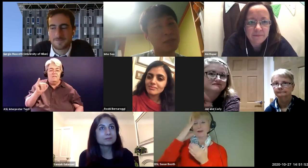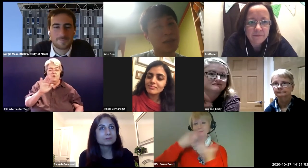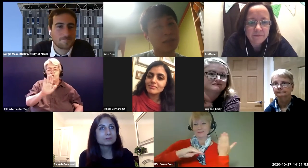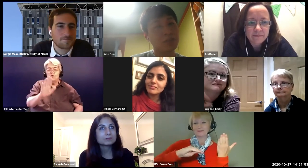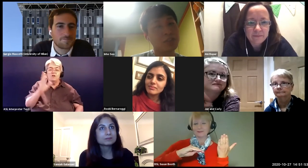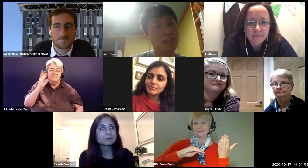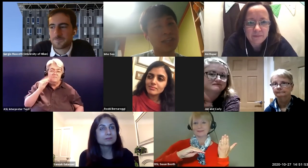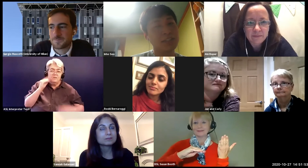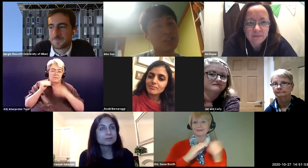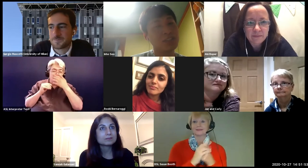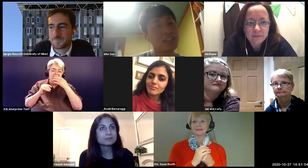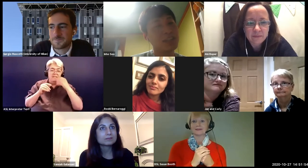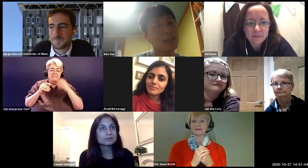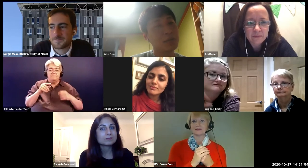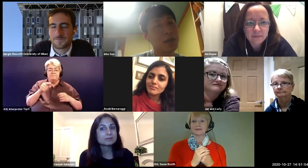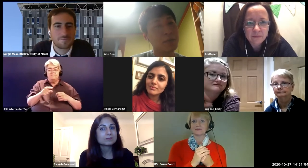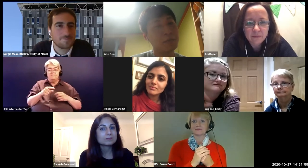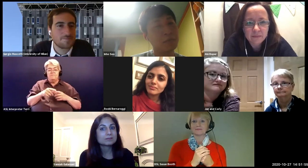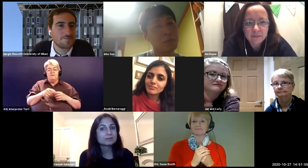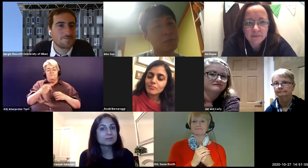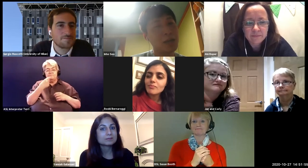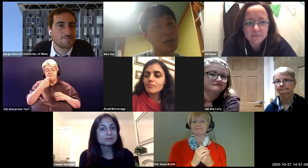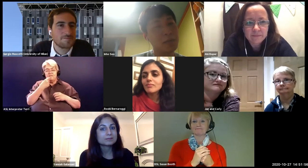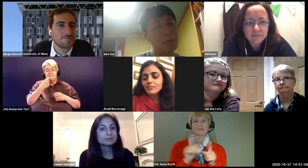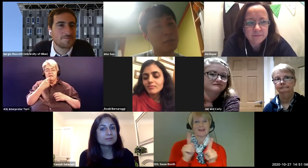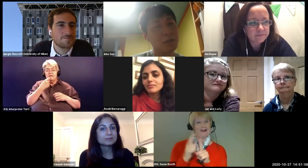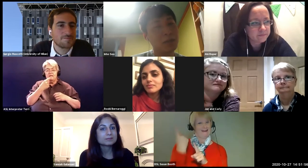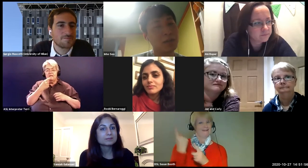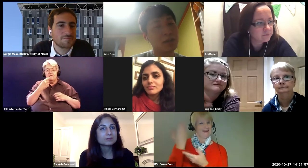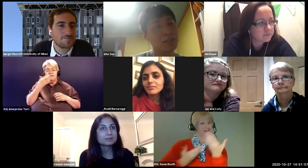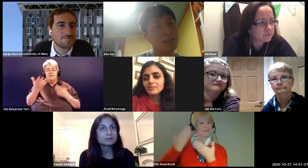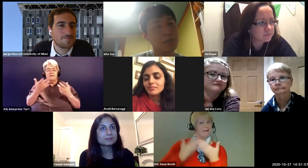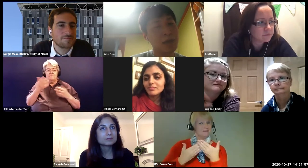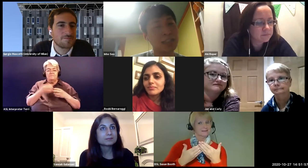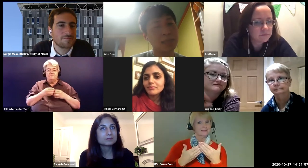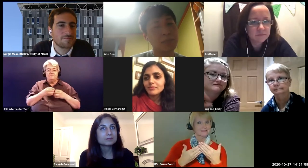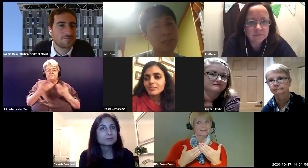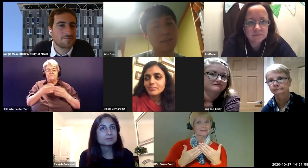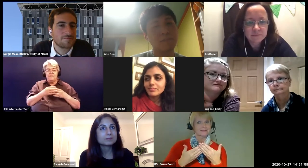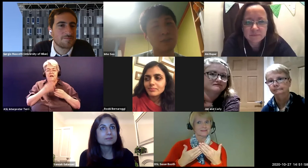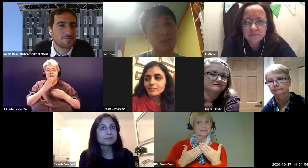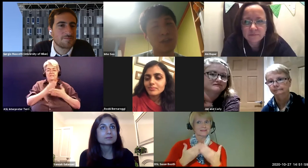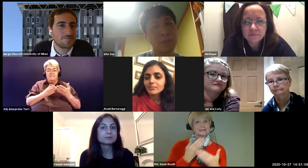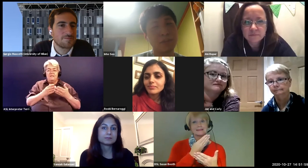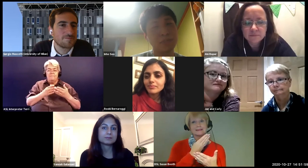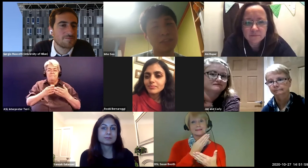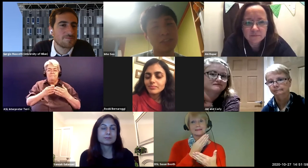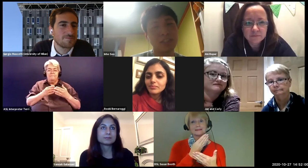like she as you should said like um uh some accessibility for programs such as